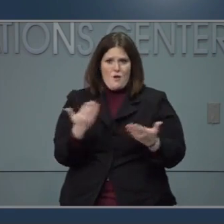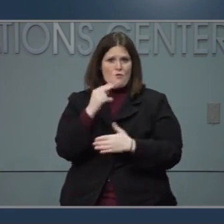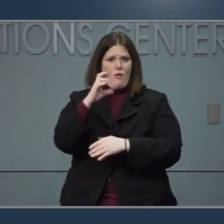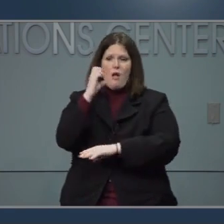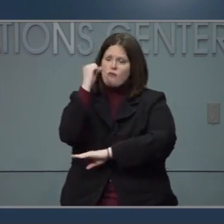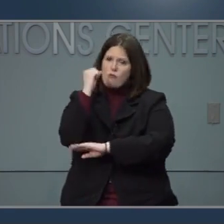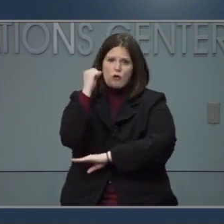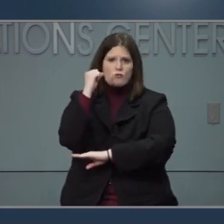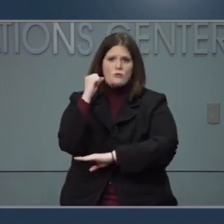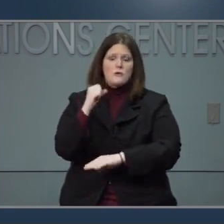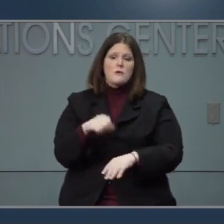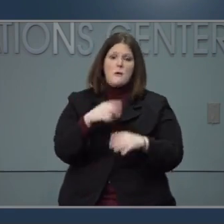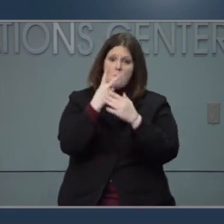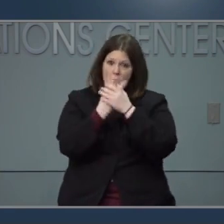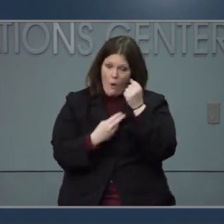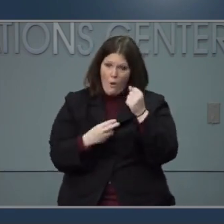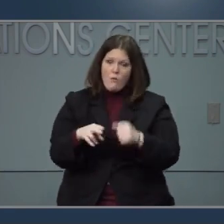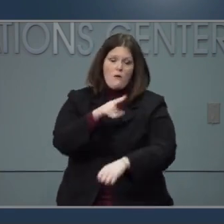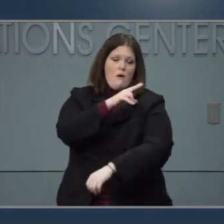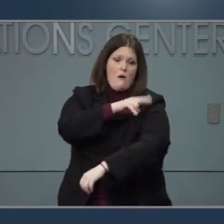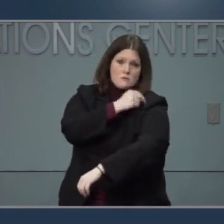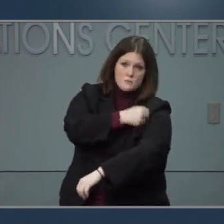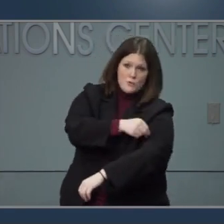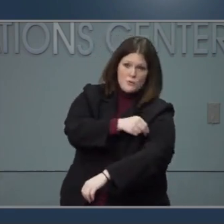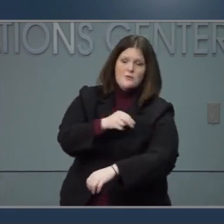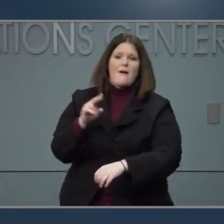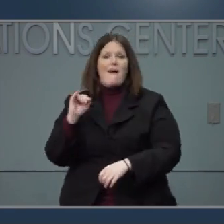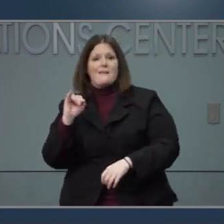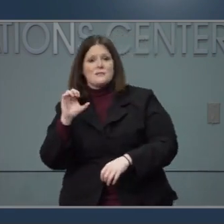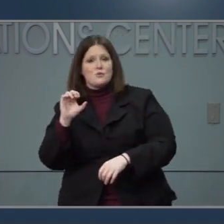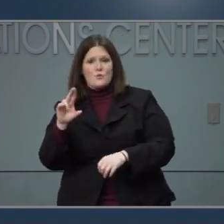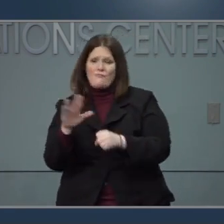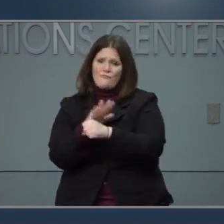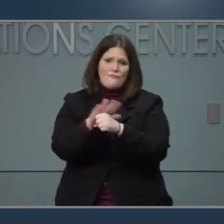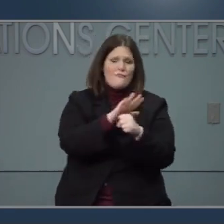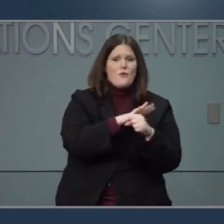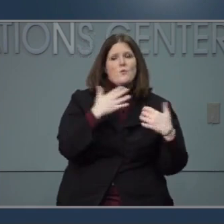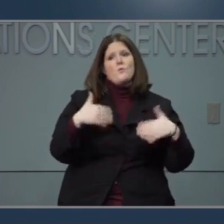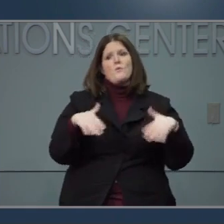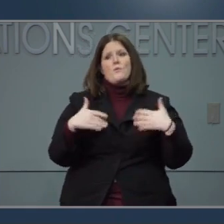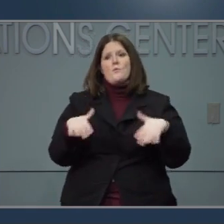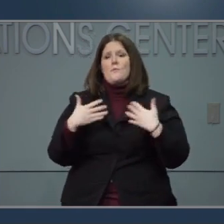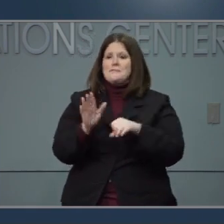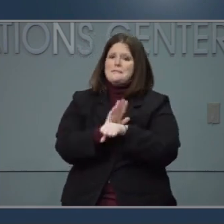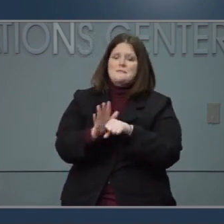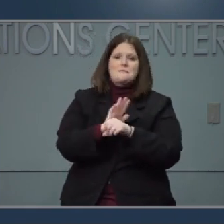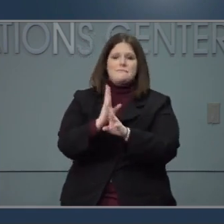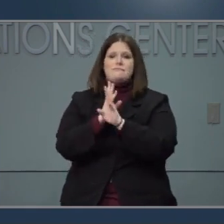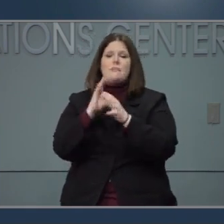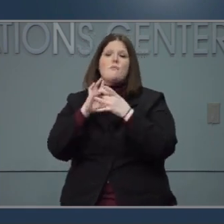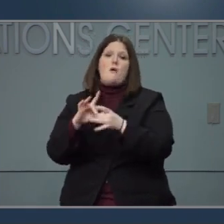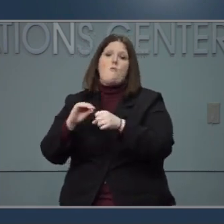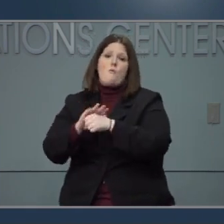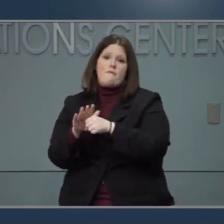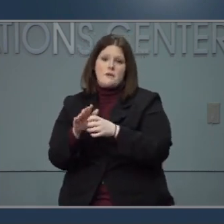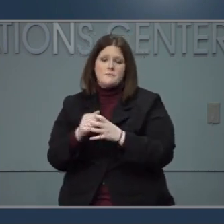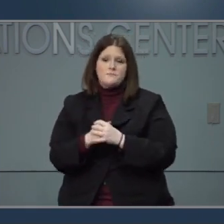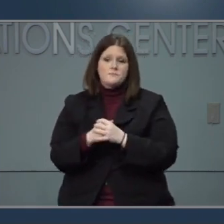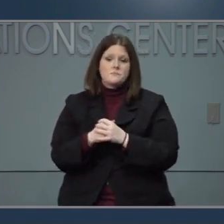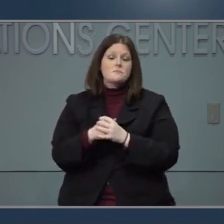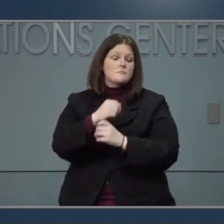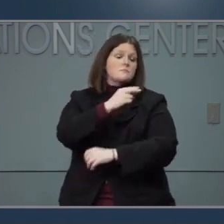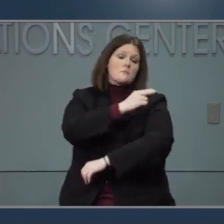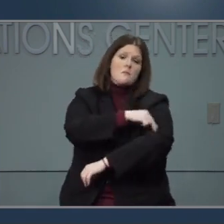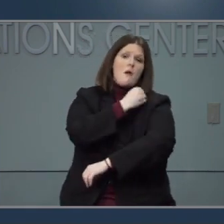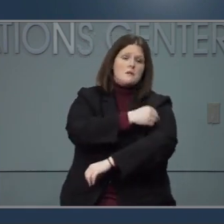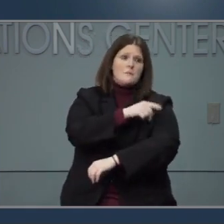WE ARE SETTING RECORDS BOTH WITH THE NUMBER OF PEOPLE HOSPITALIZED WITH COVID-19 AND THE NUMBER OF PEOPLE IN THE INTENSIVE CARE UNITS.